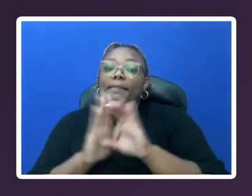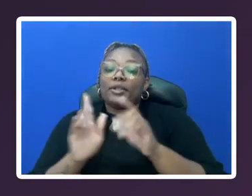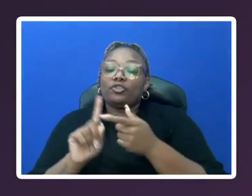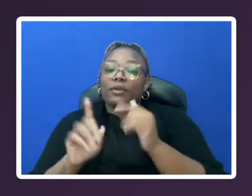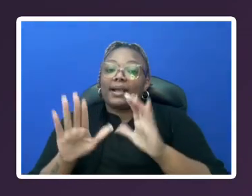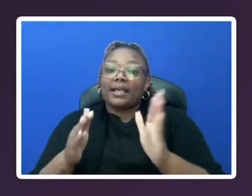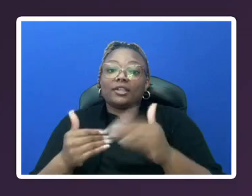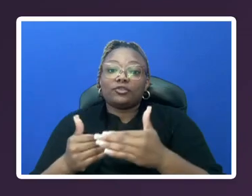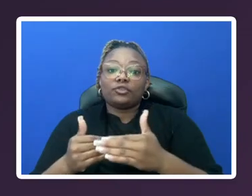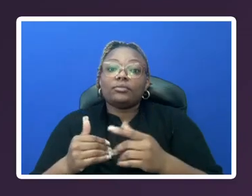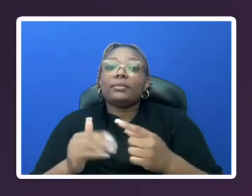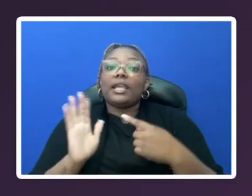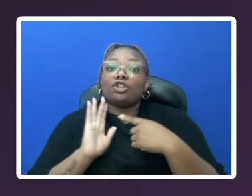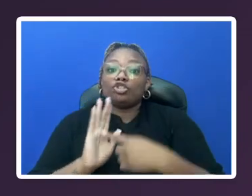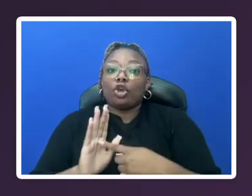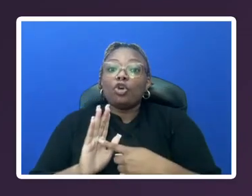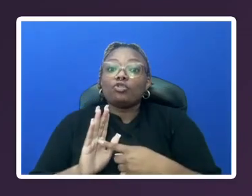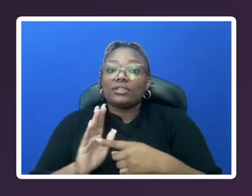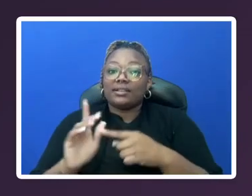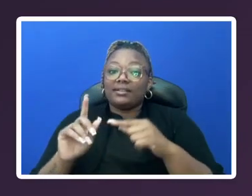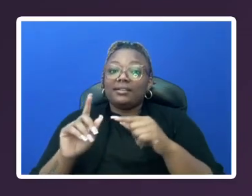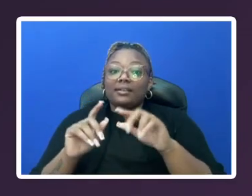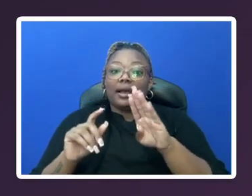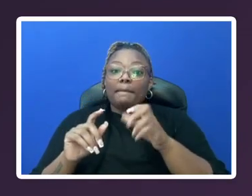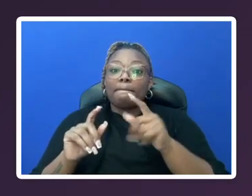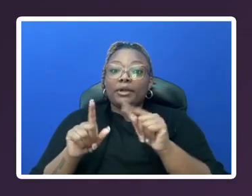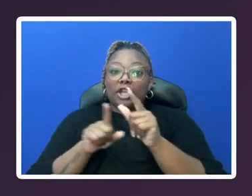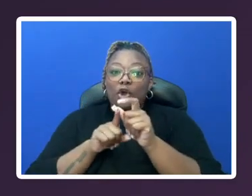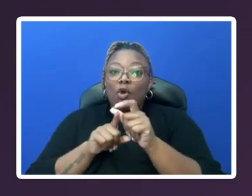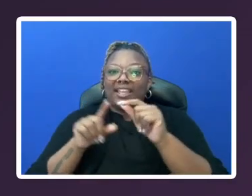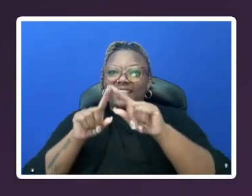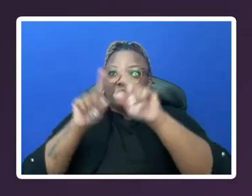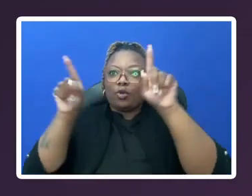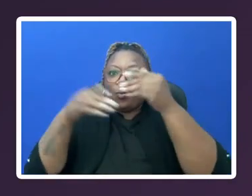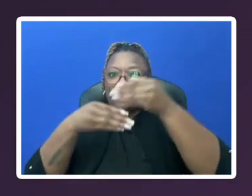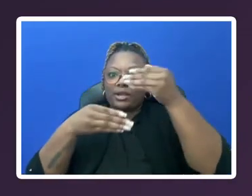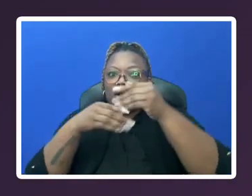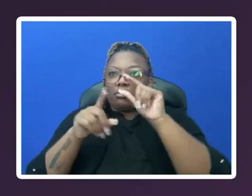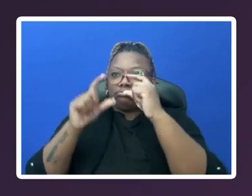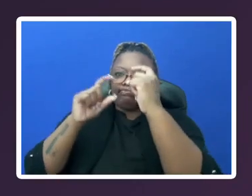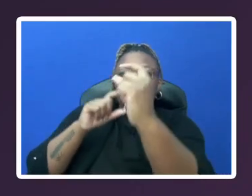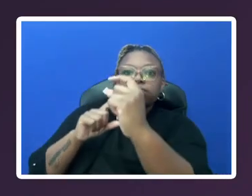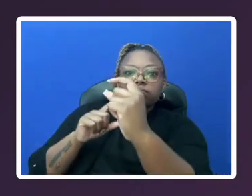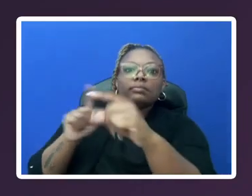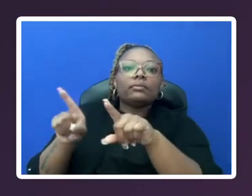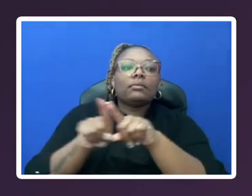classroom window. In addition to heavy topics, students also chose more uplifting stories as